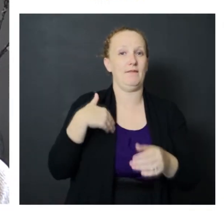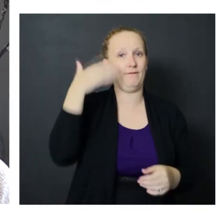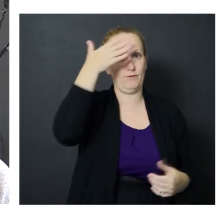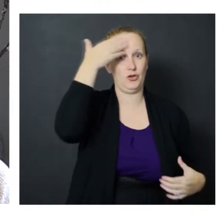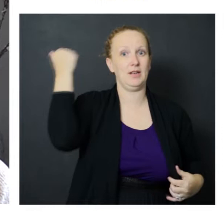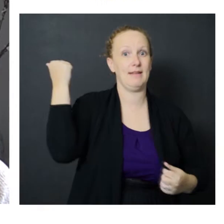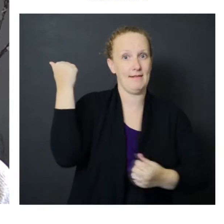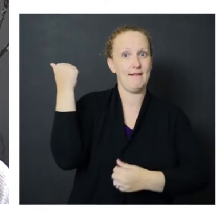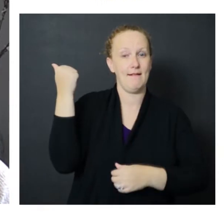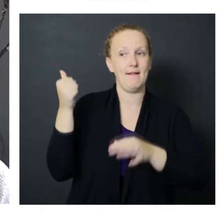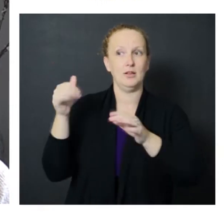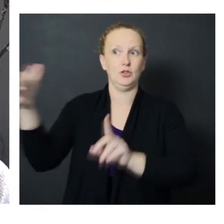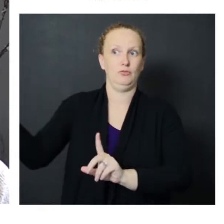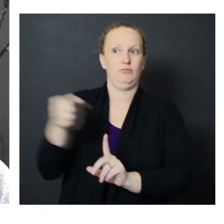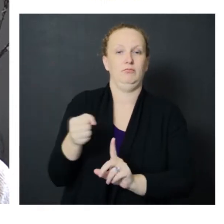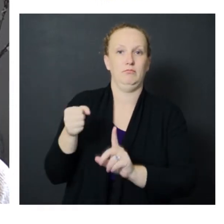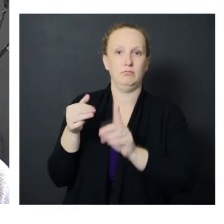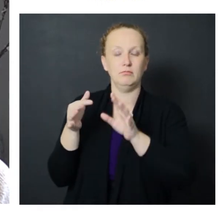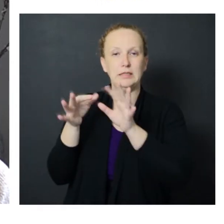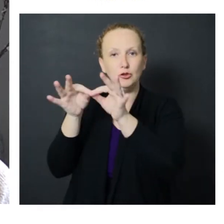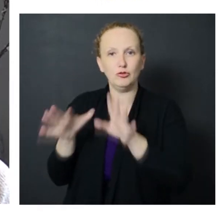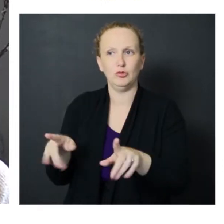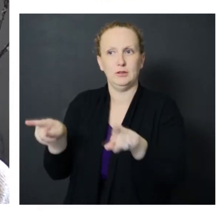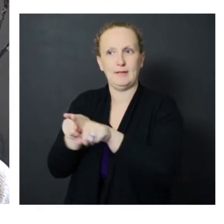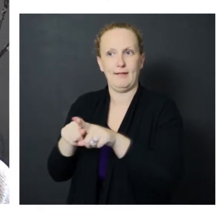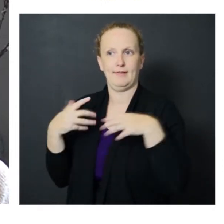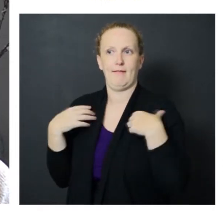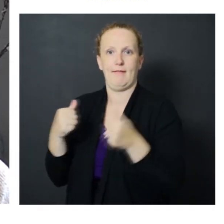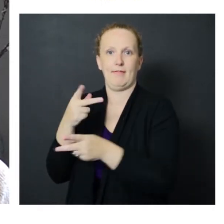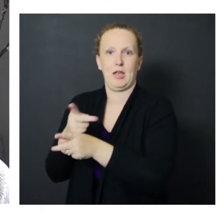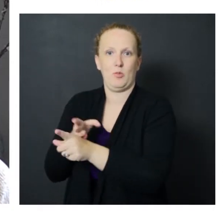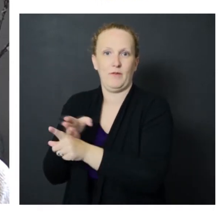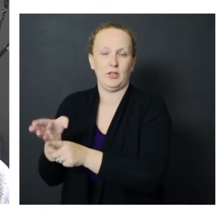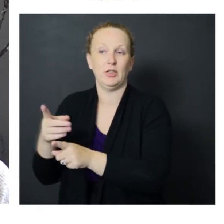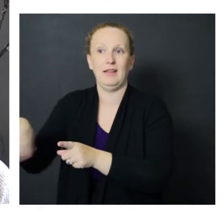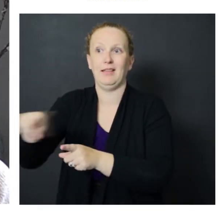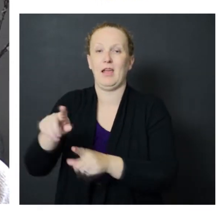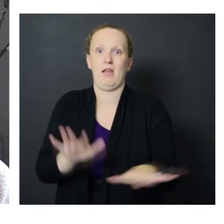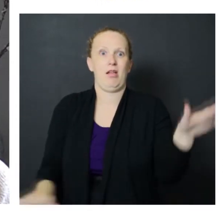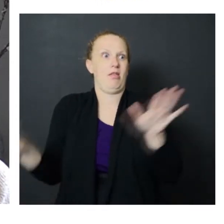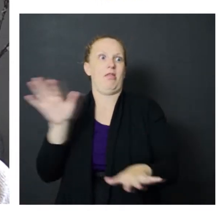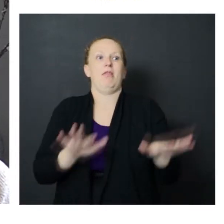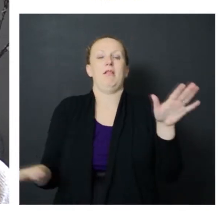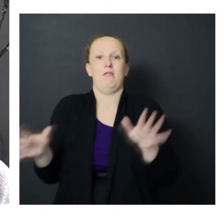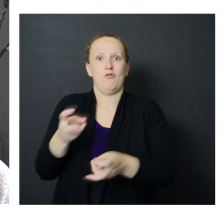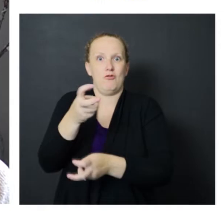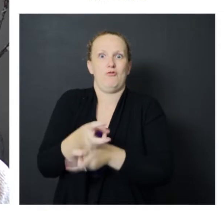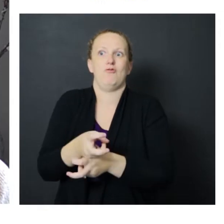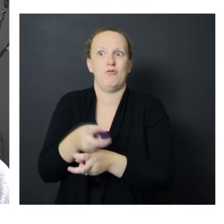healthcare provider side. They also were not able to adapt because they usually provided the services that's face to